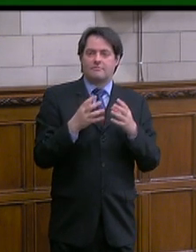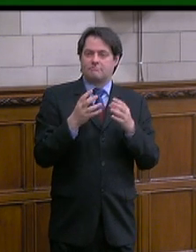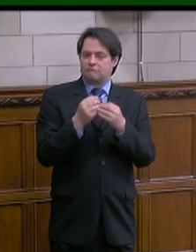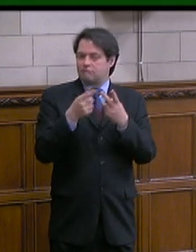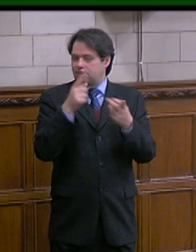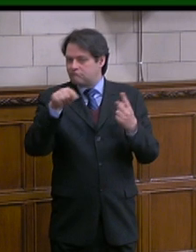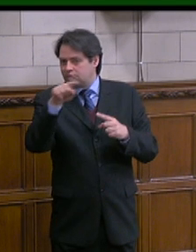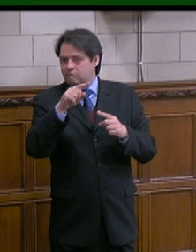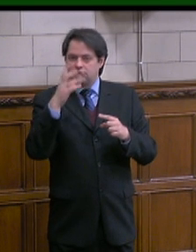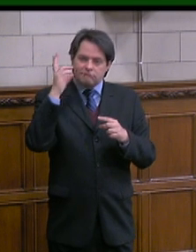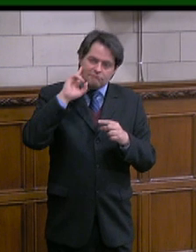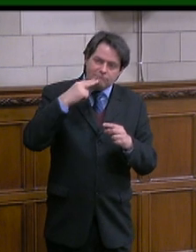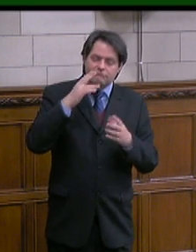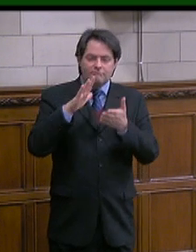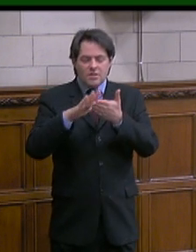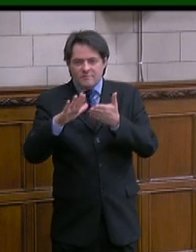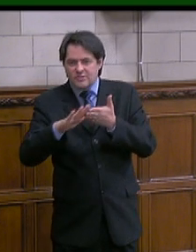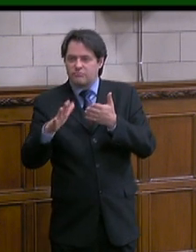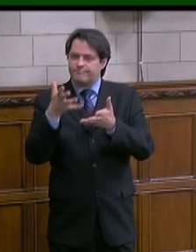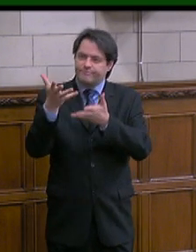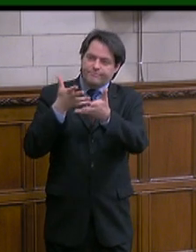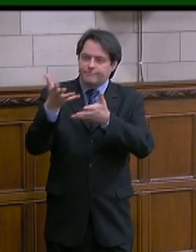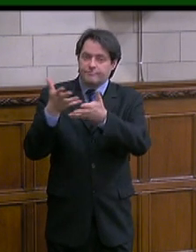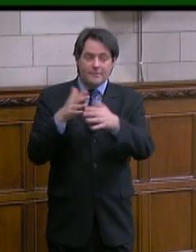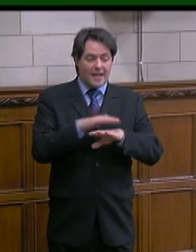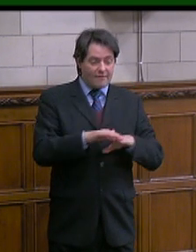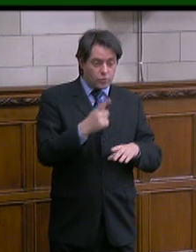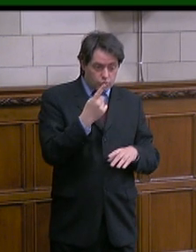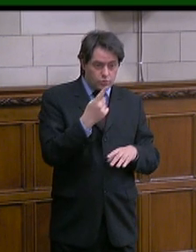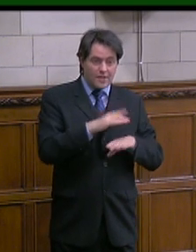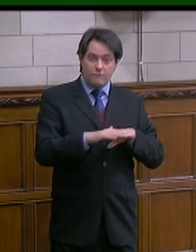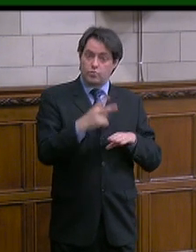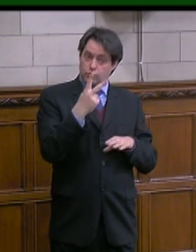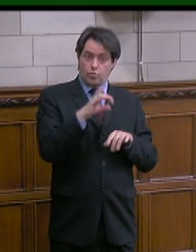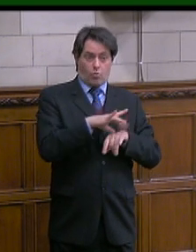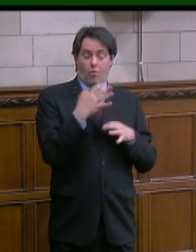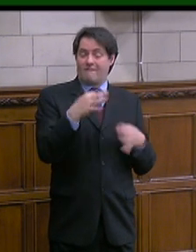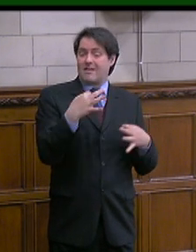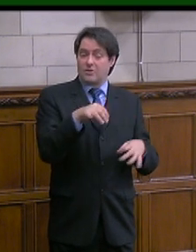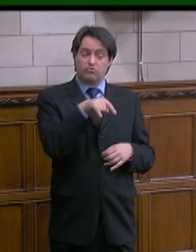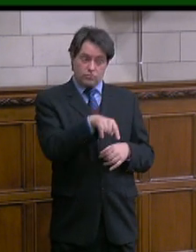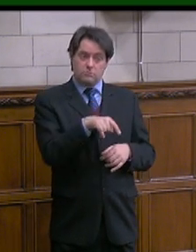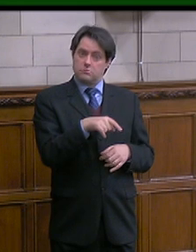a hearing impairment in everyday situations, level 1 and 2 qualifications, which already exist, have the greatest take-up.